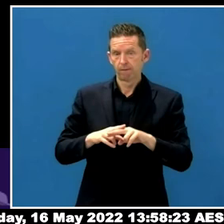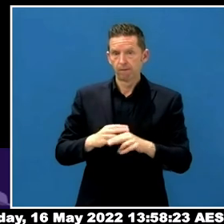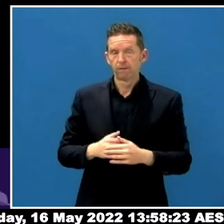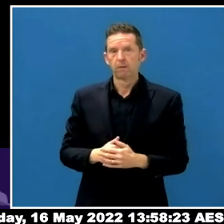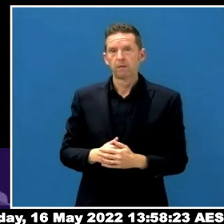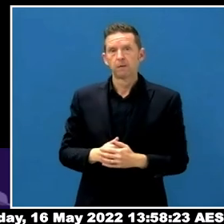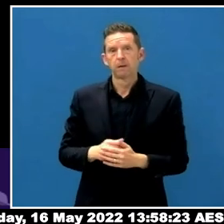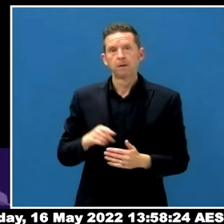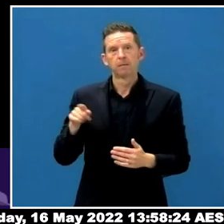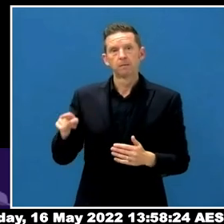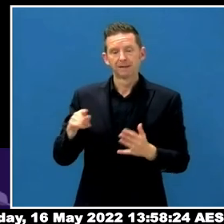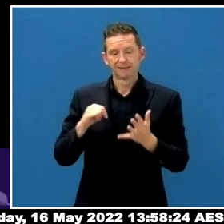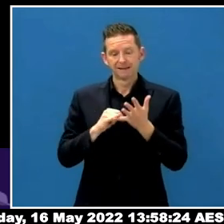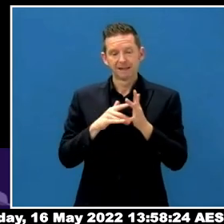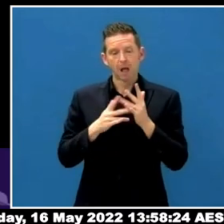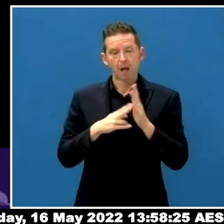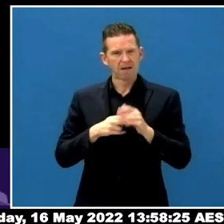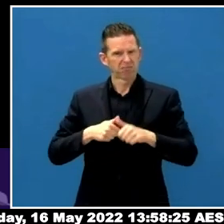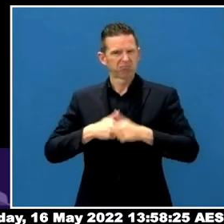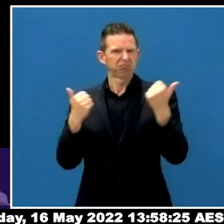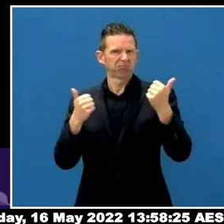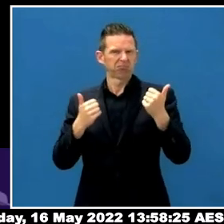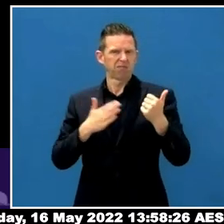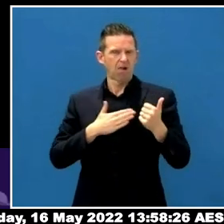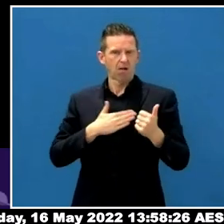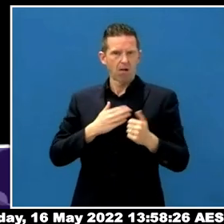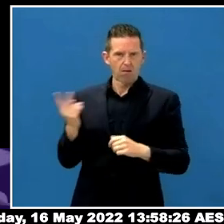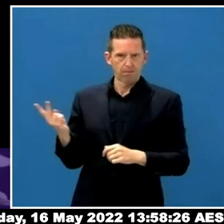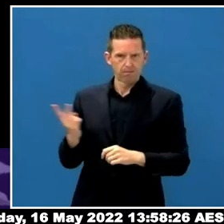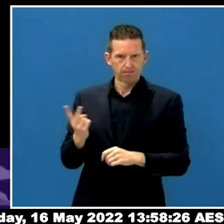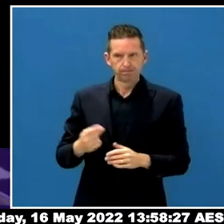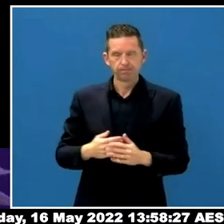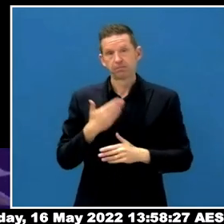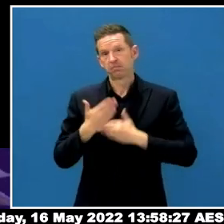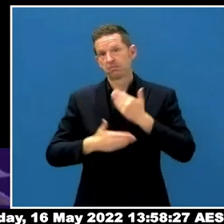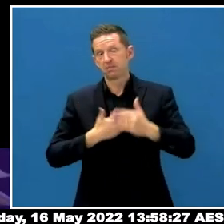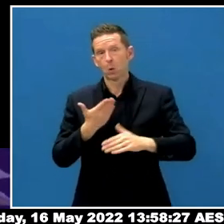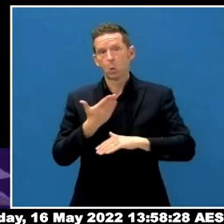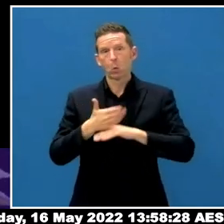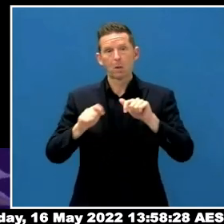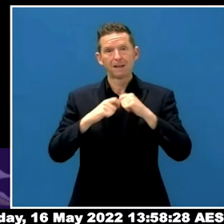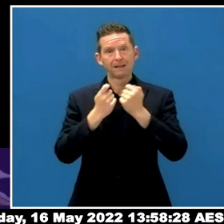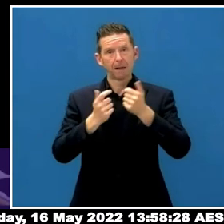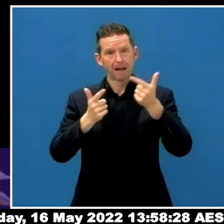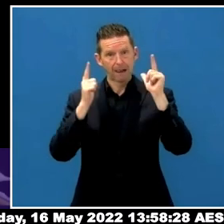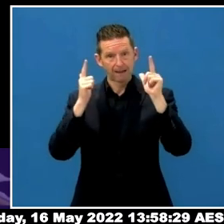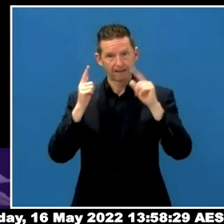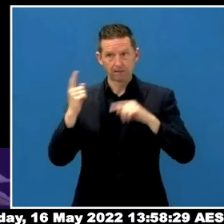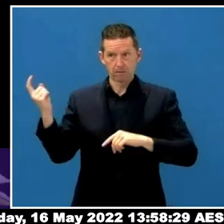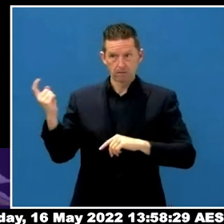and then when the new Team Leader came on, she turned around and said they were the